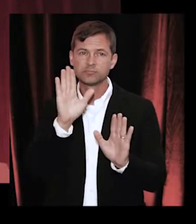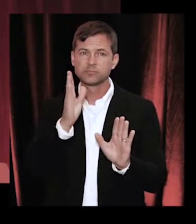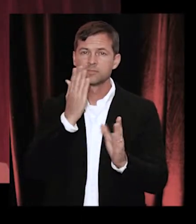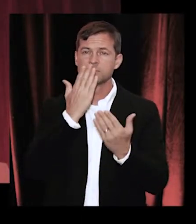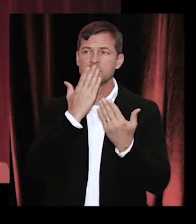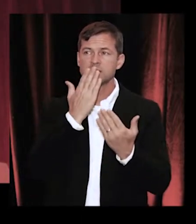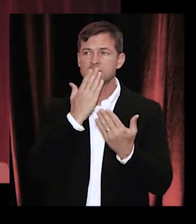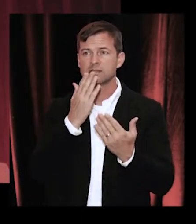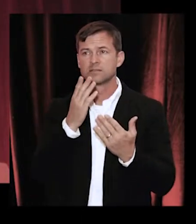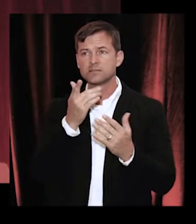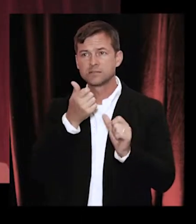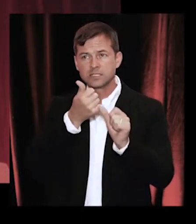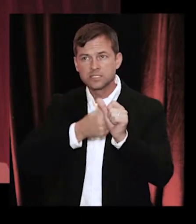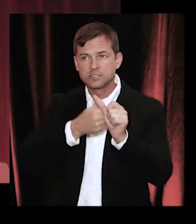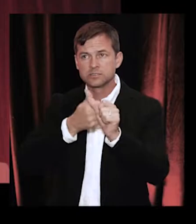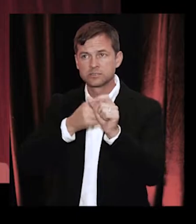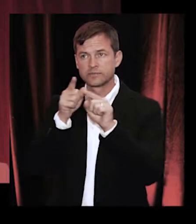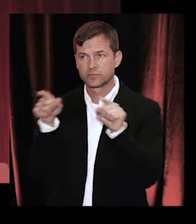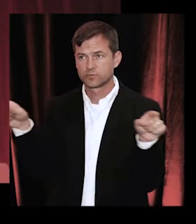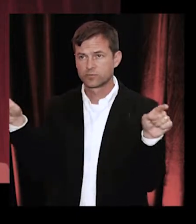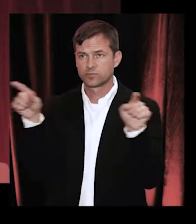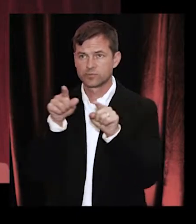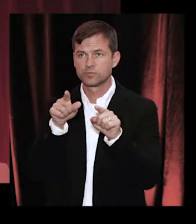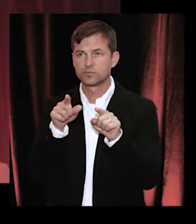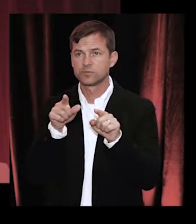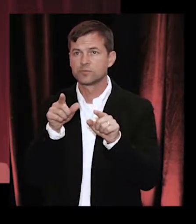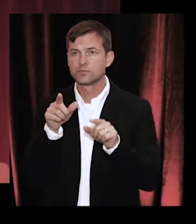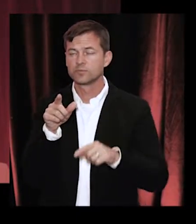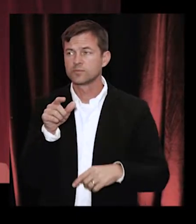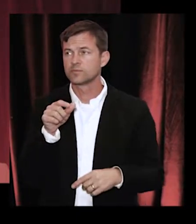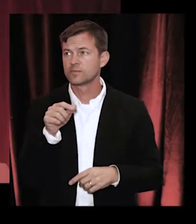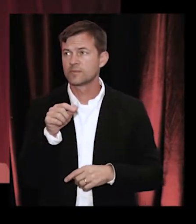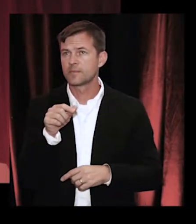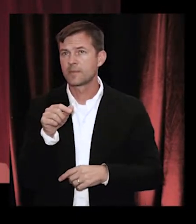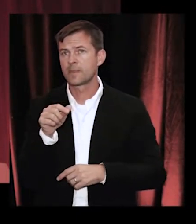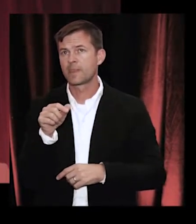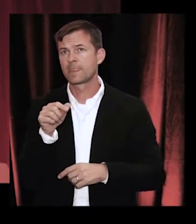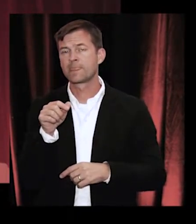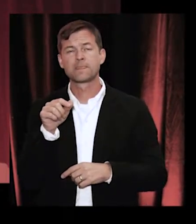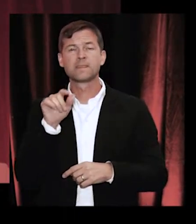to each and every one of you. Whether you are a business